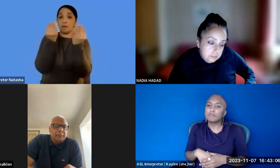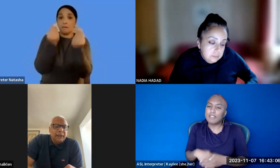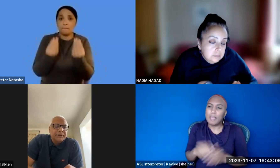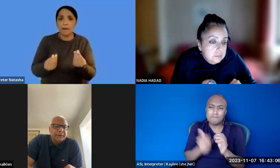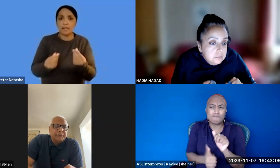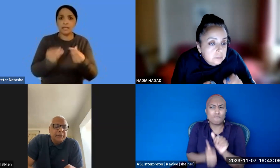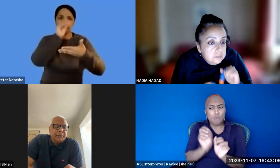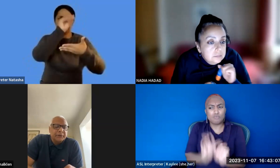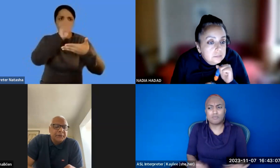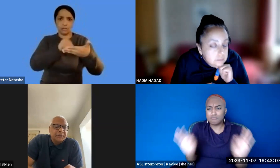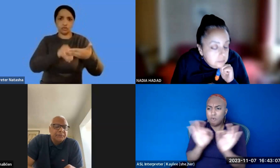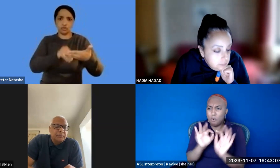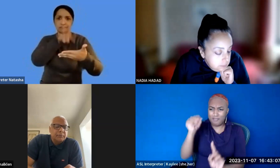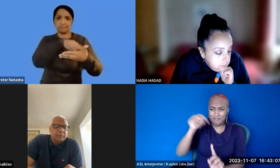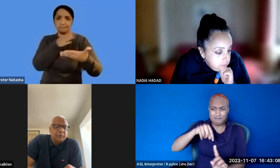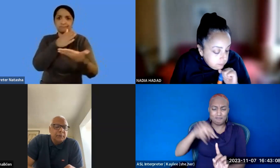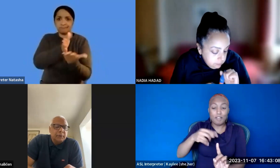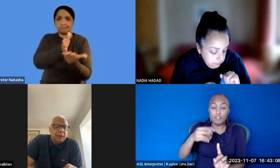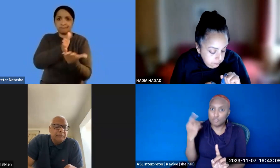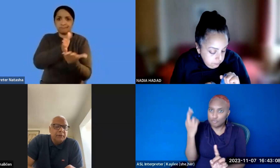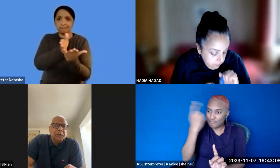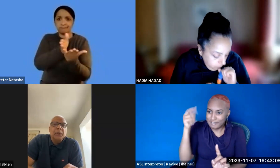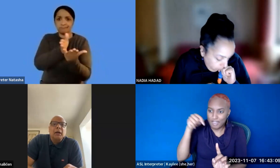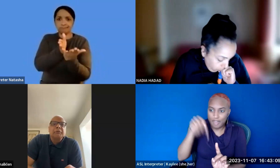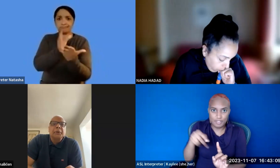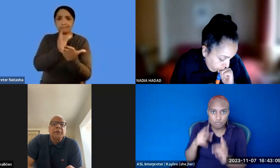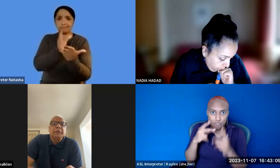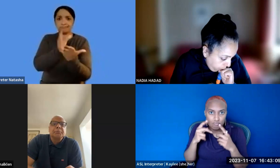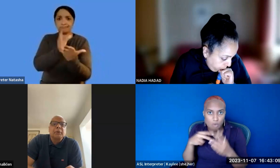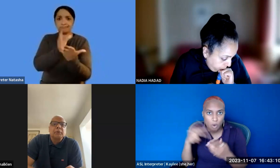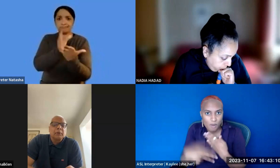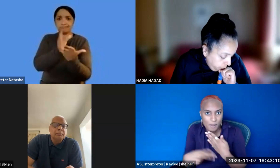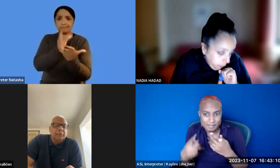that makes this very successful, even half-way in this program)